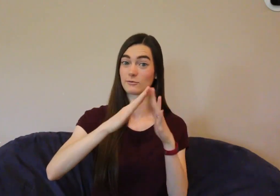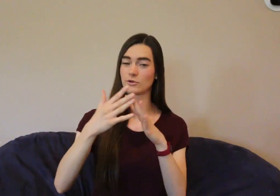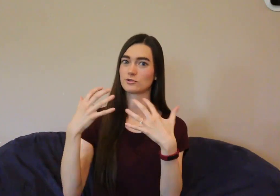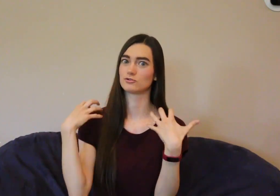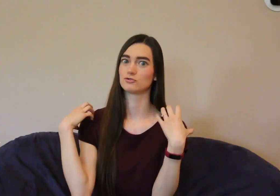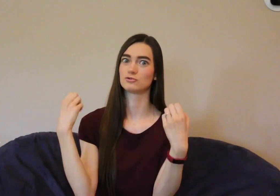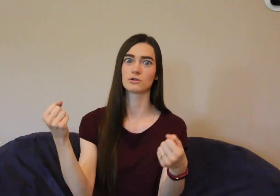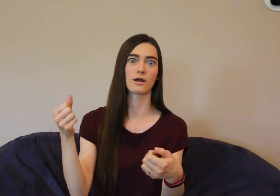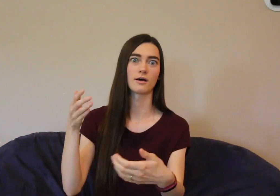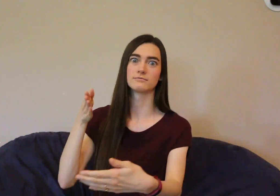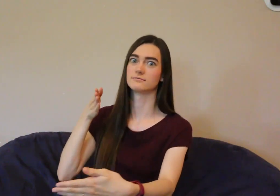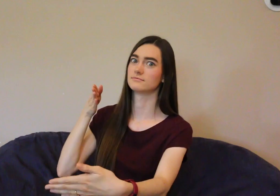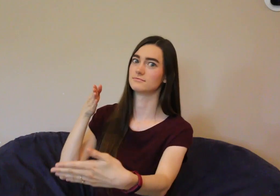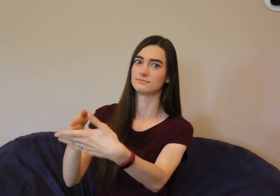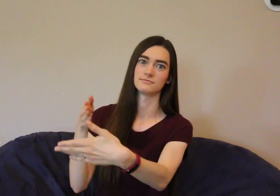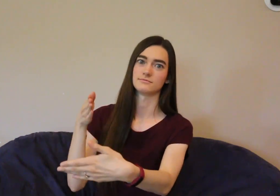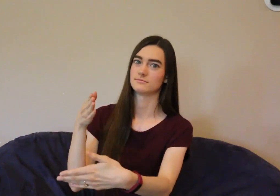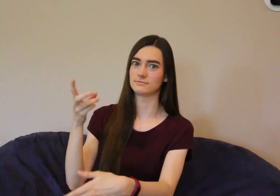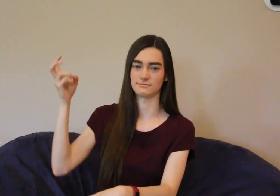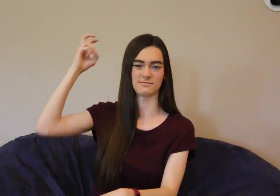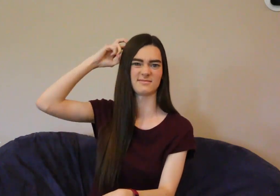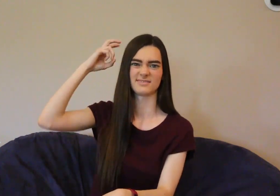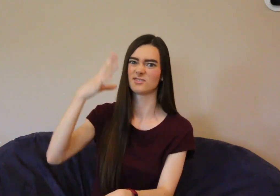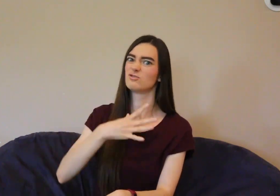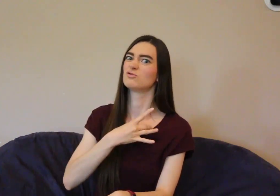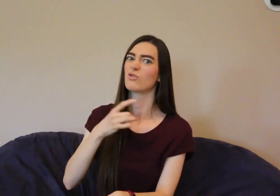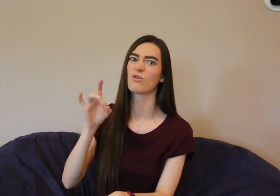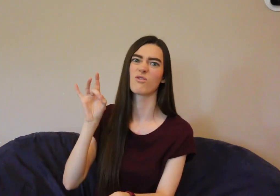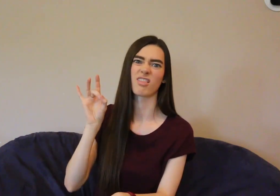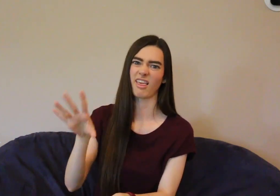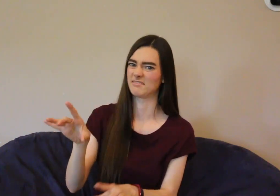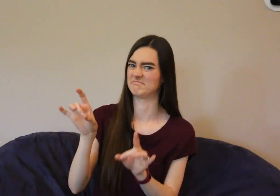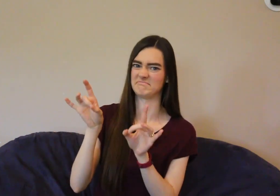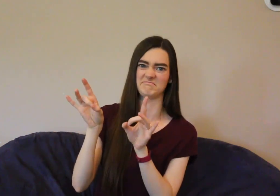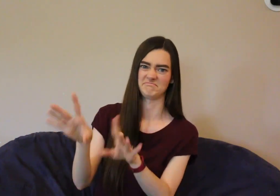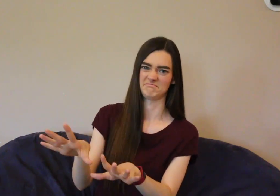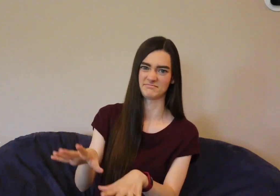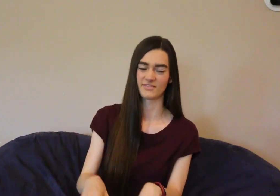But the deaf community has a strong hatred against cochlear implants. They don't like them.